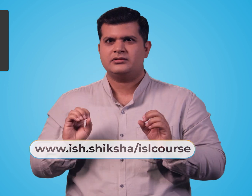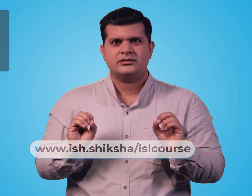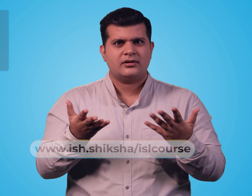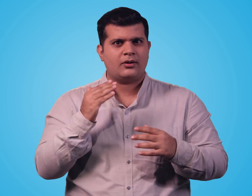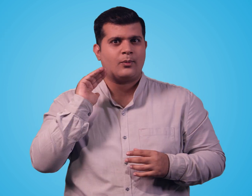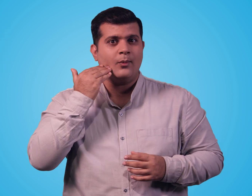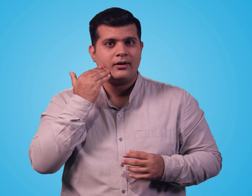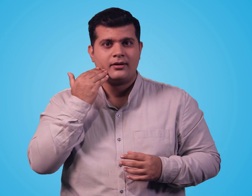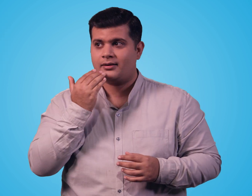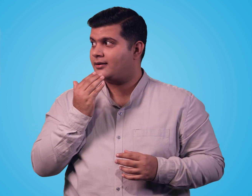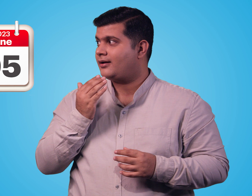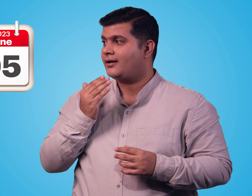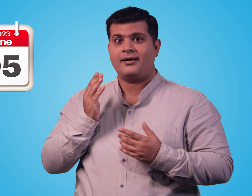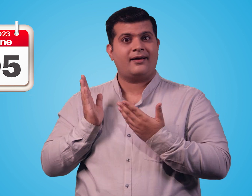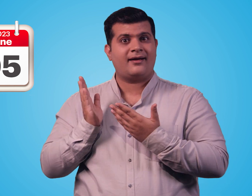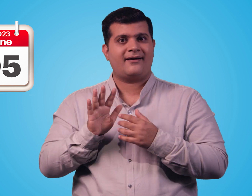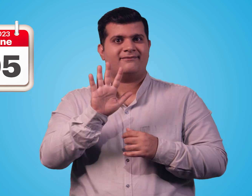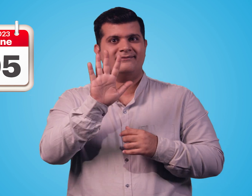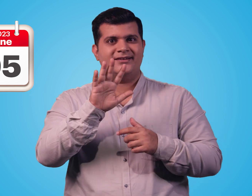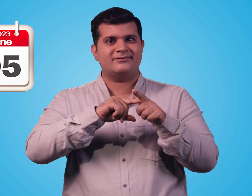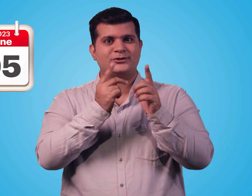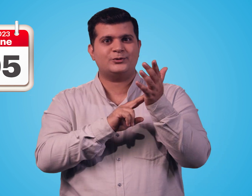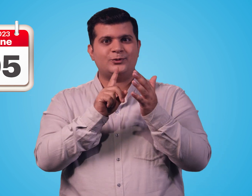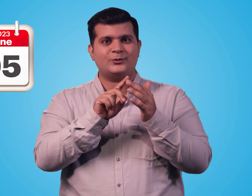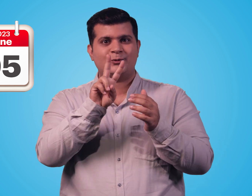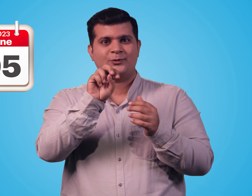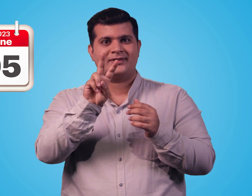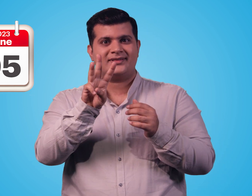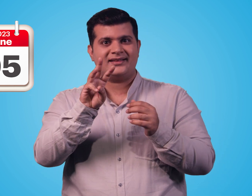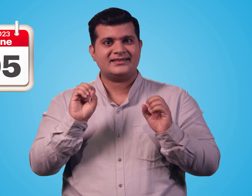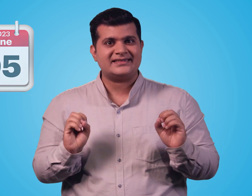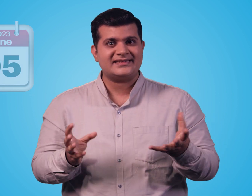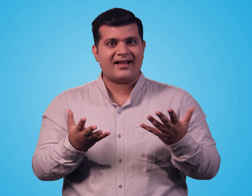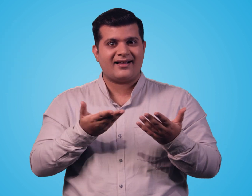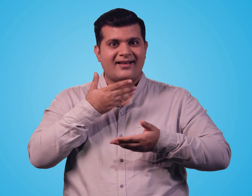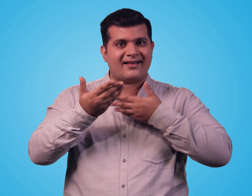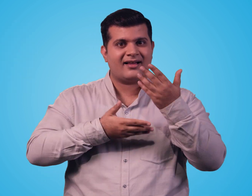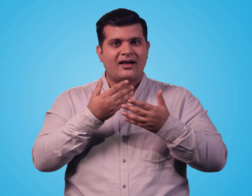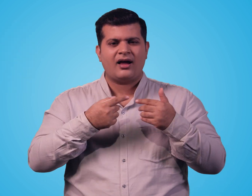It starts from 5th June 2023!